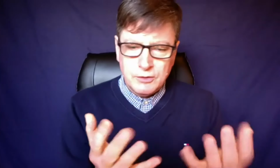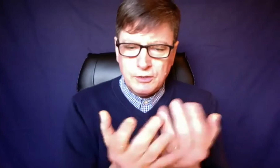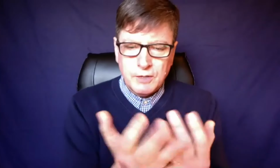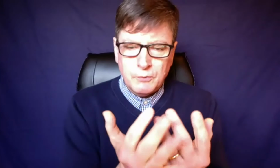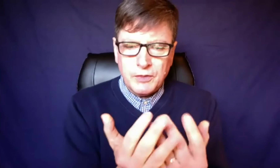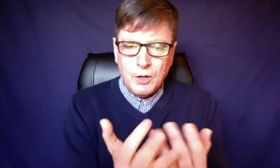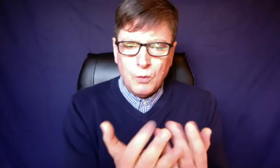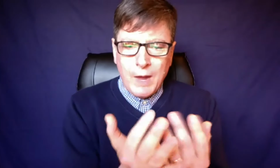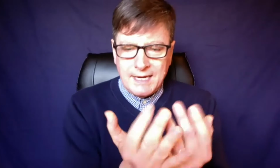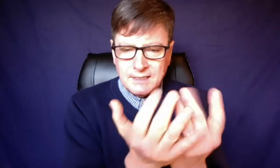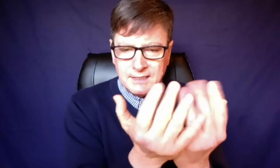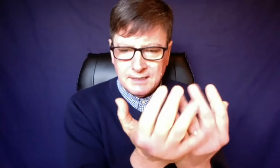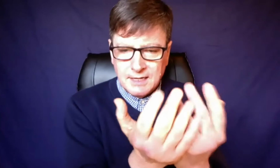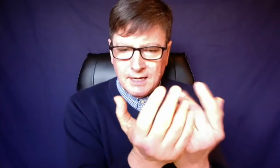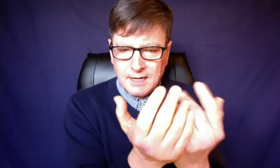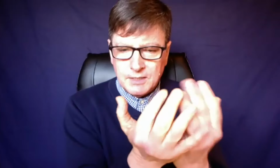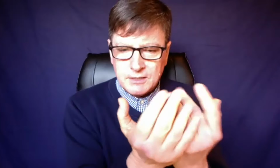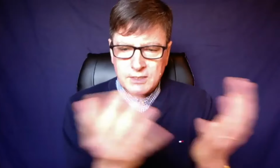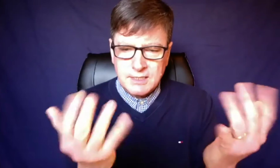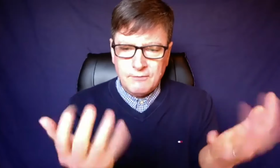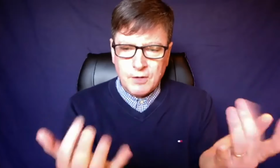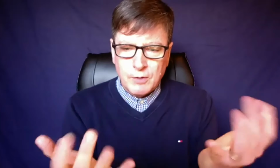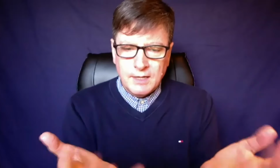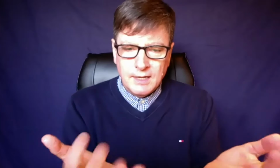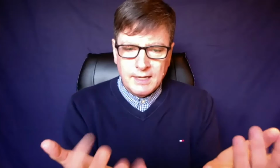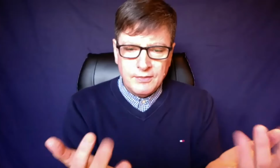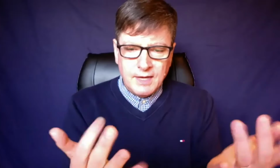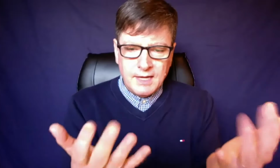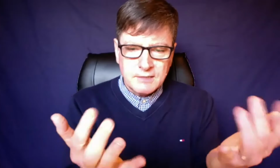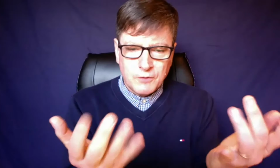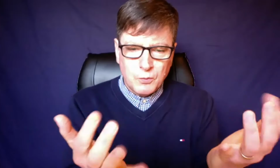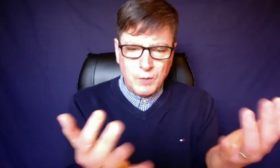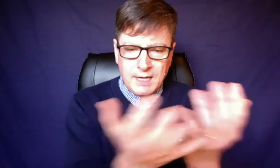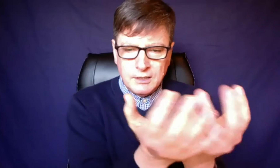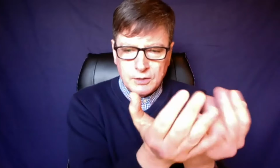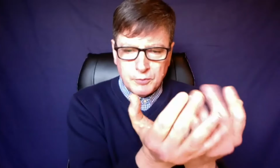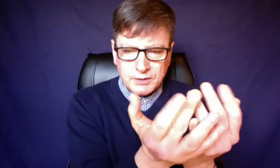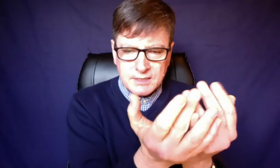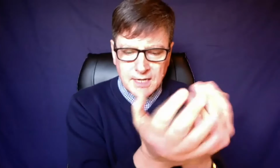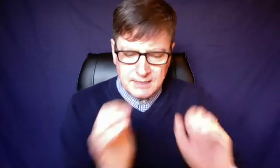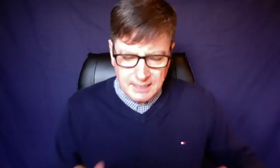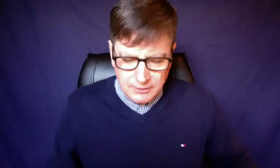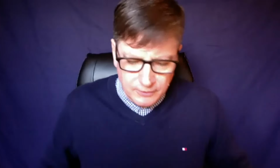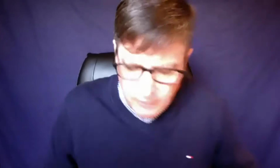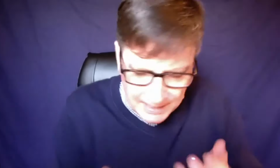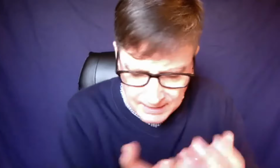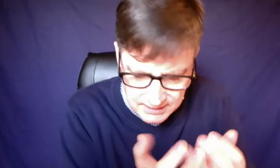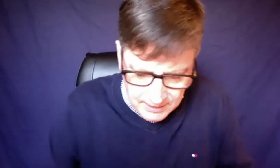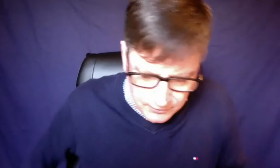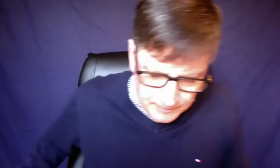generation out and that's grandma. And you could do this with lots of ones. You can do it with weight. So